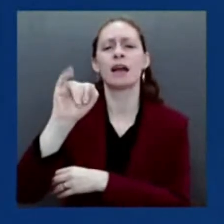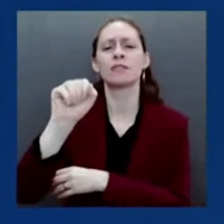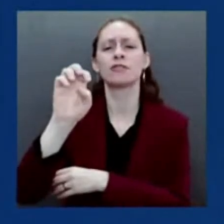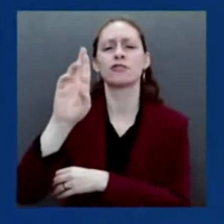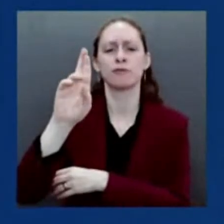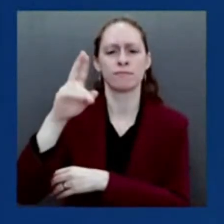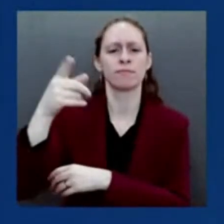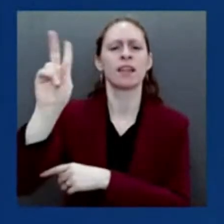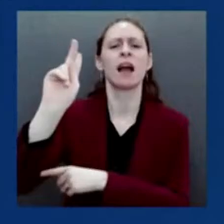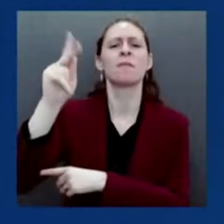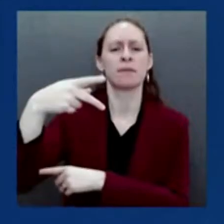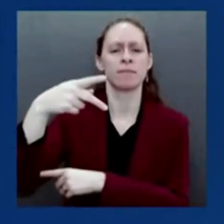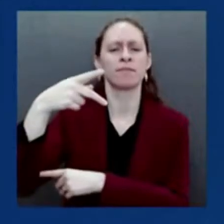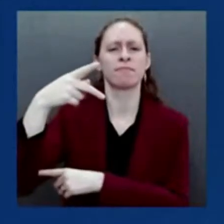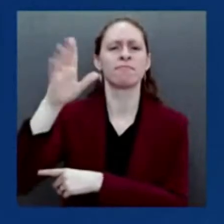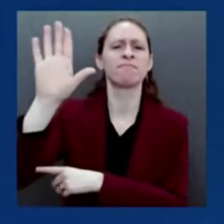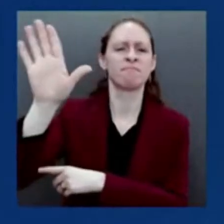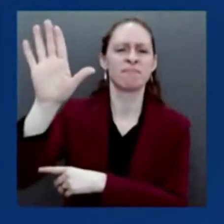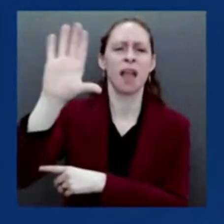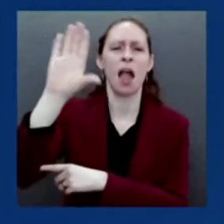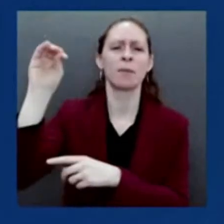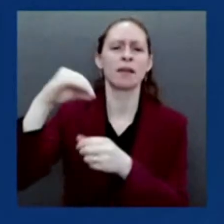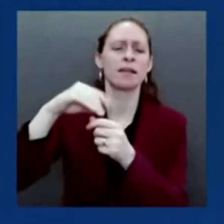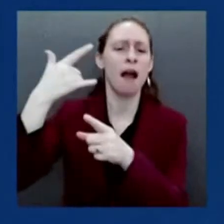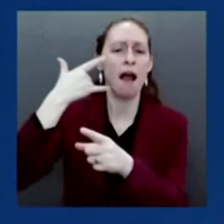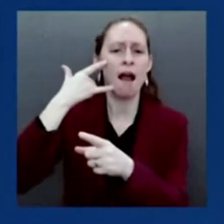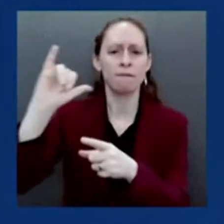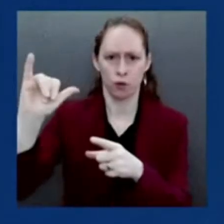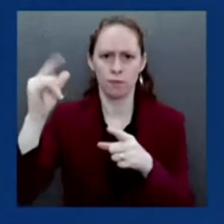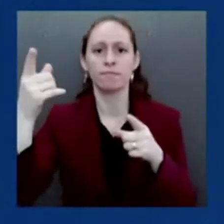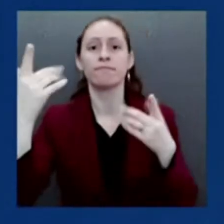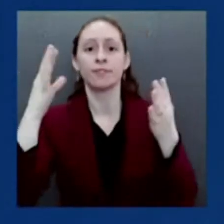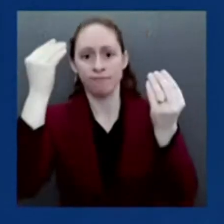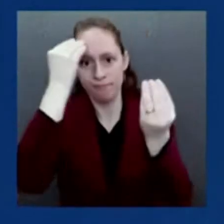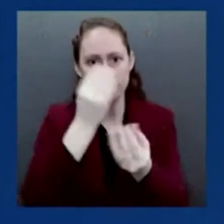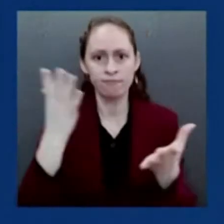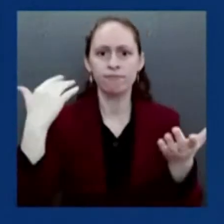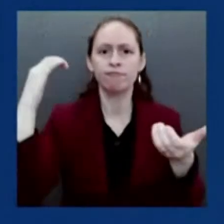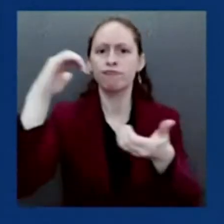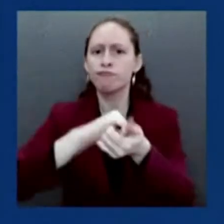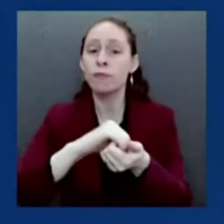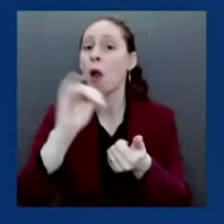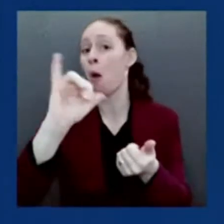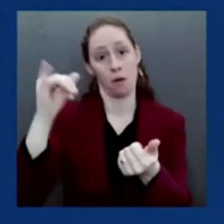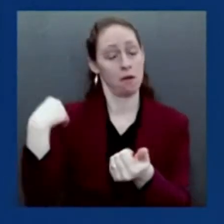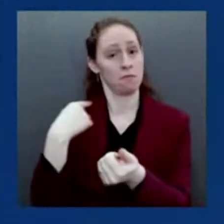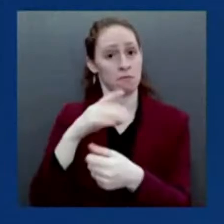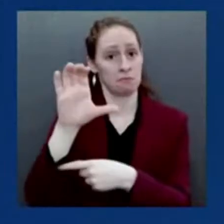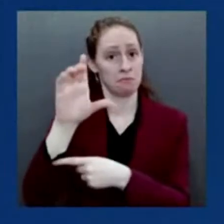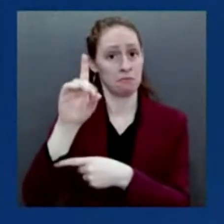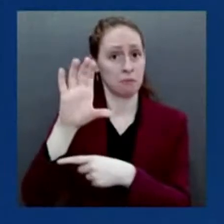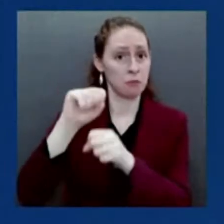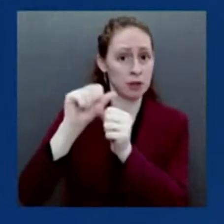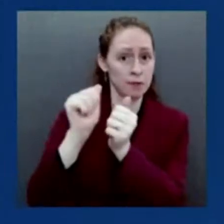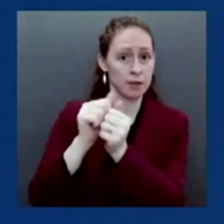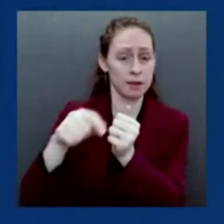STUDY OF DATA FROM KAISER